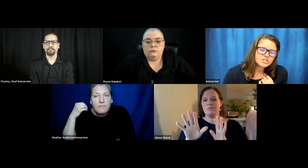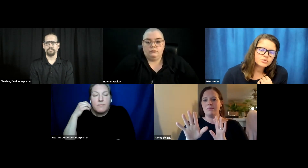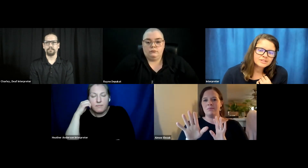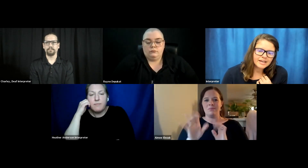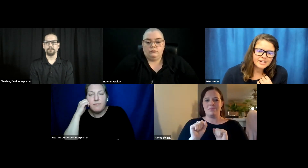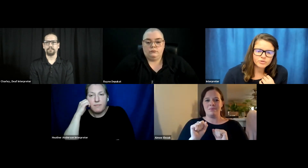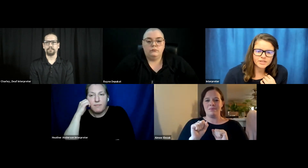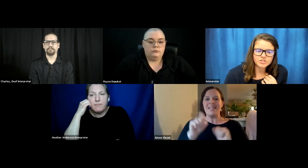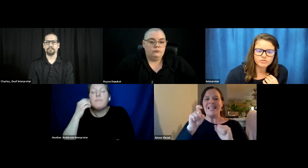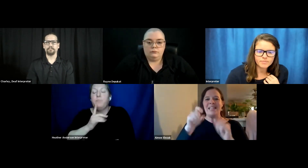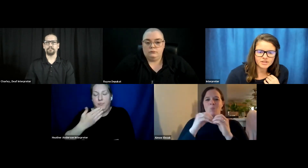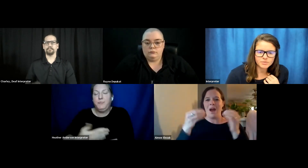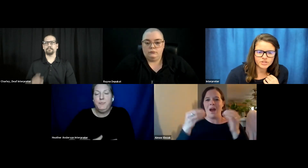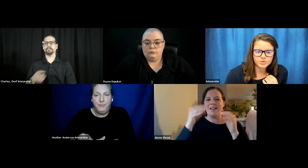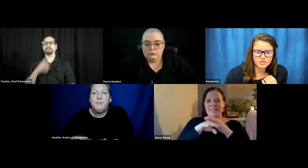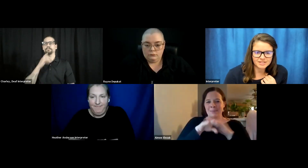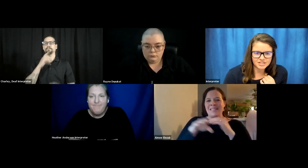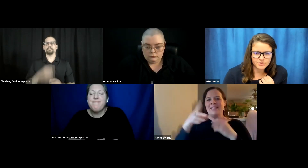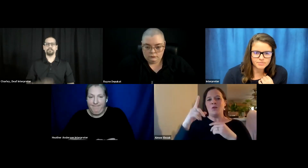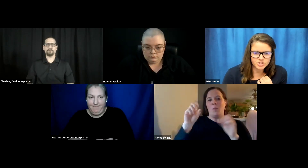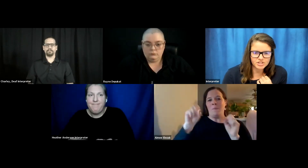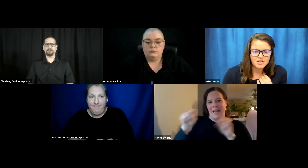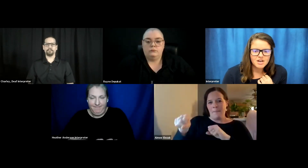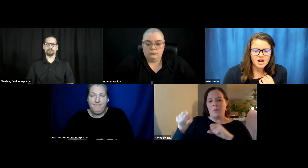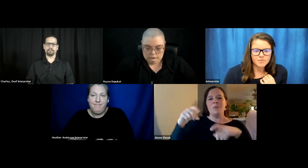We tend to relay information from the community to the candidate permission.